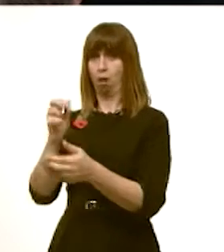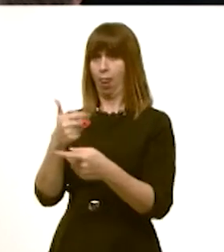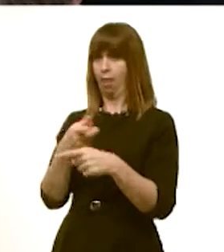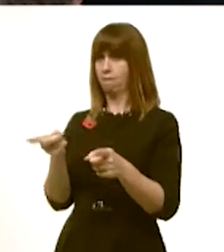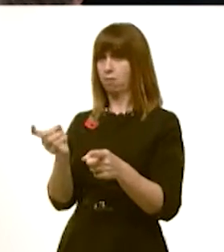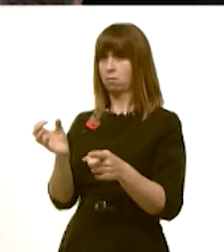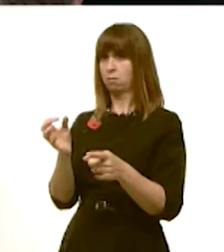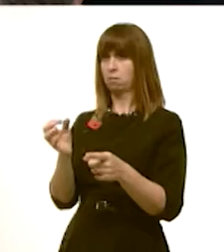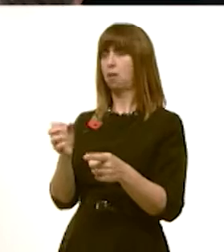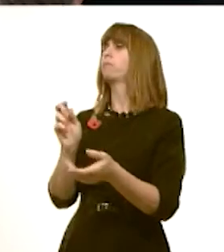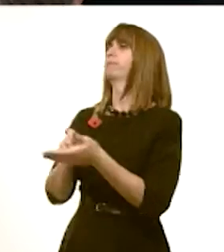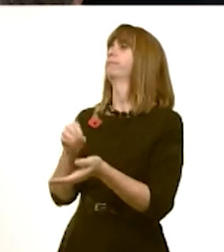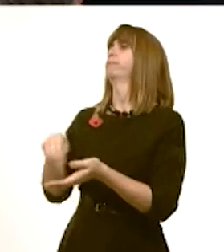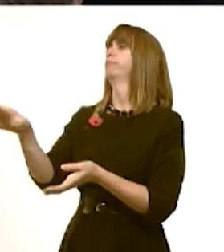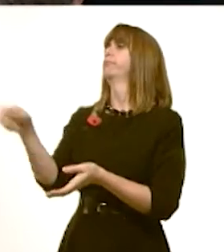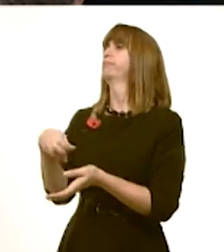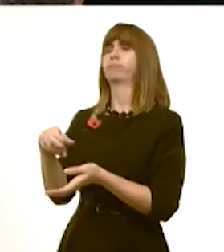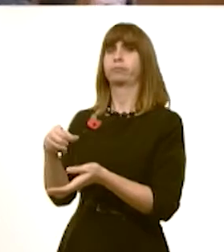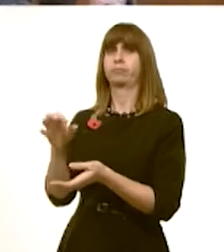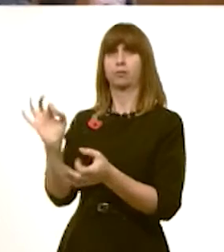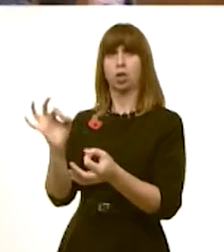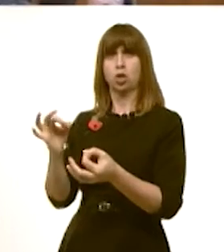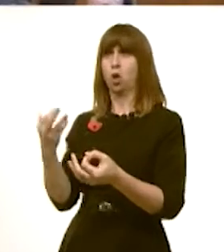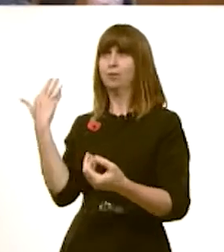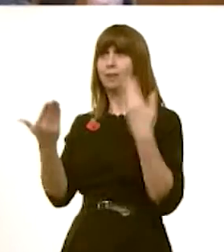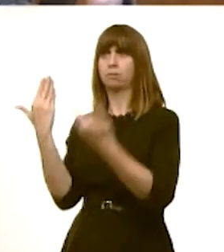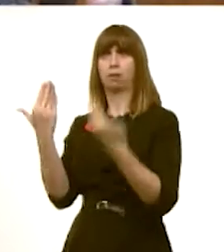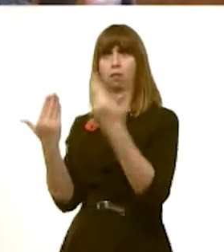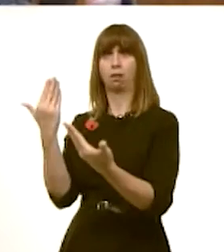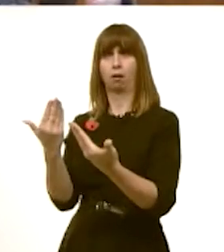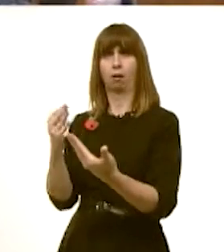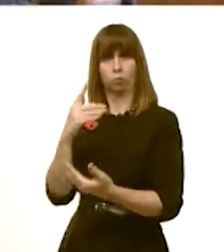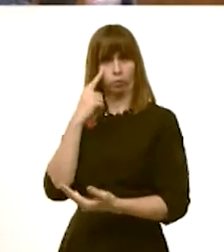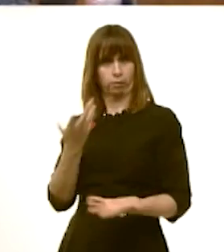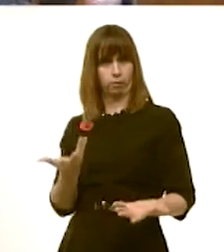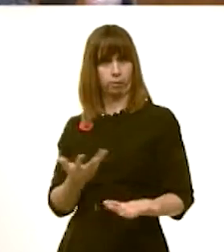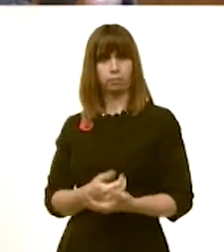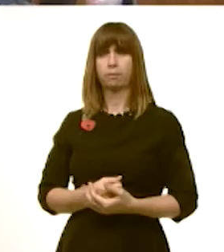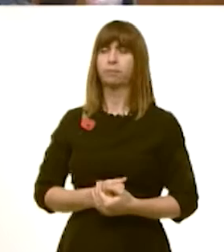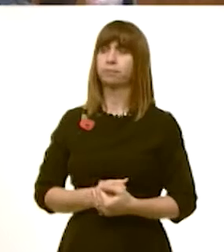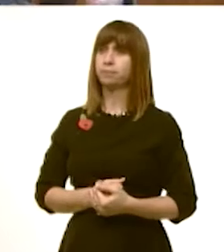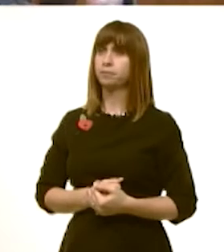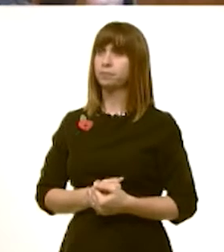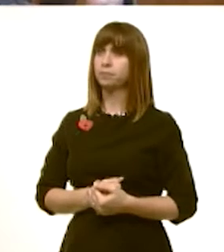Do you think that thatís acceptable, and if you donít, then do you intend to look into the issue? Carwyn Jones: Where it is acceptableó.